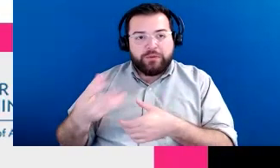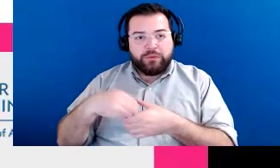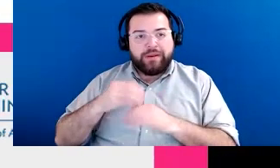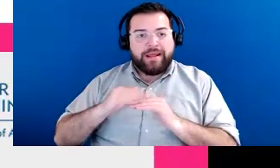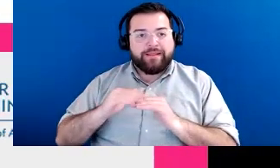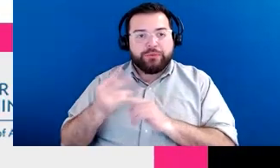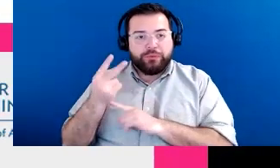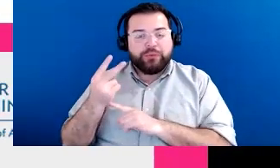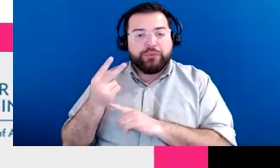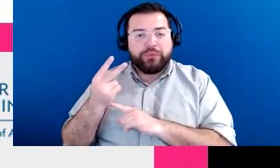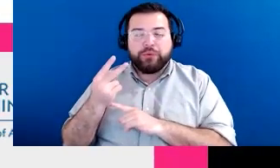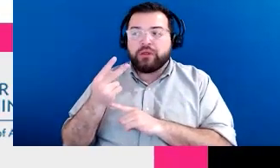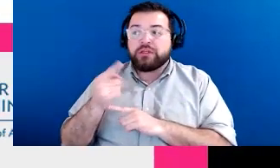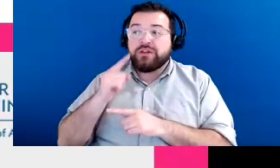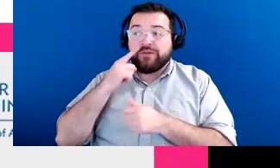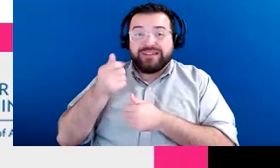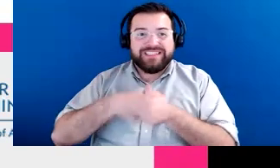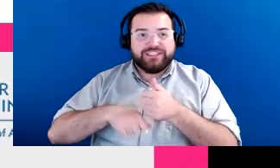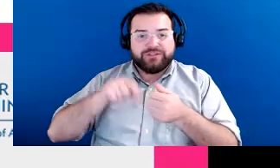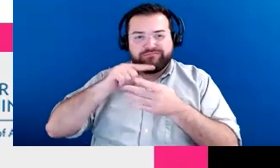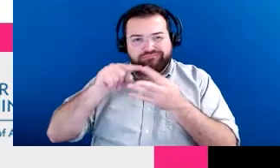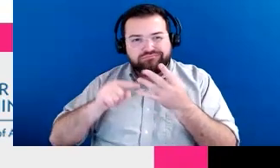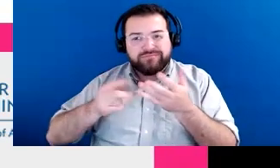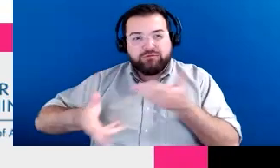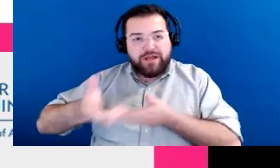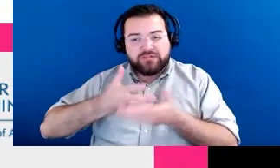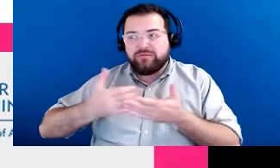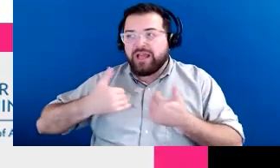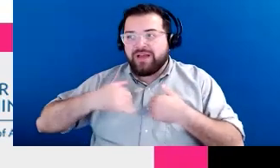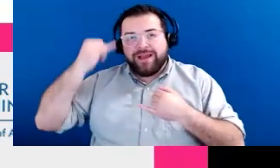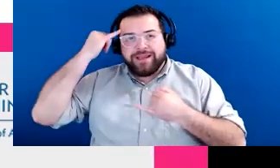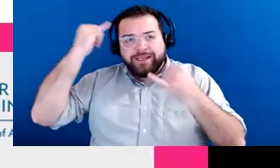And so around each of these interactions, there are ideas that fall under that criteria.